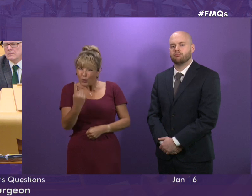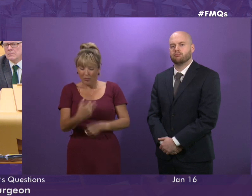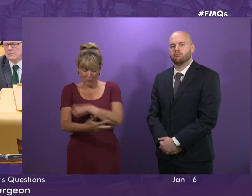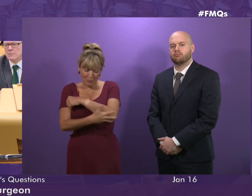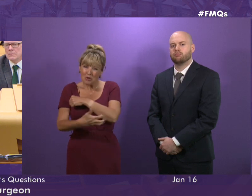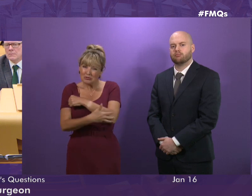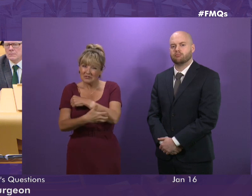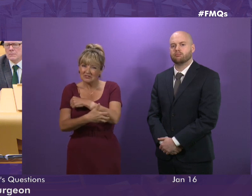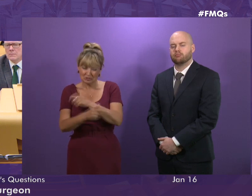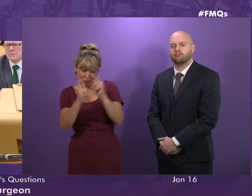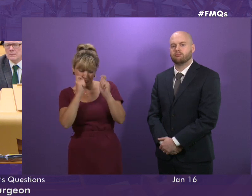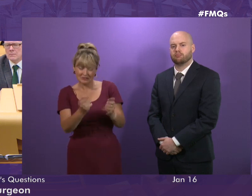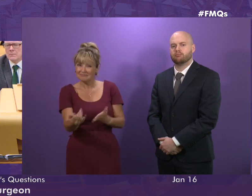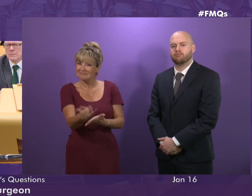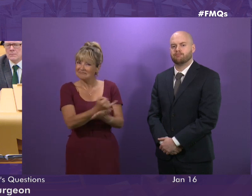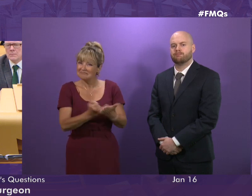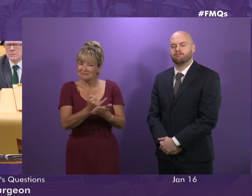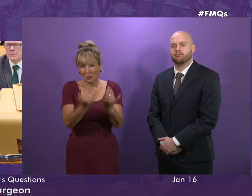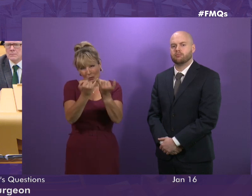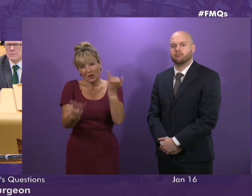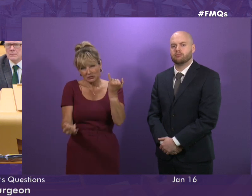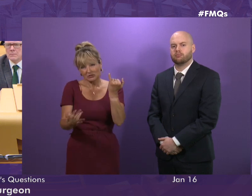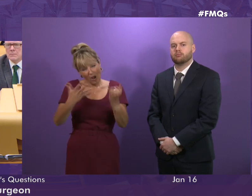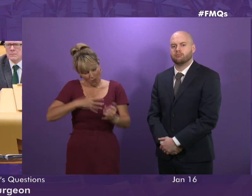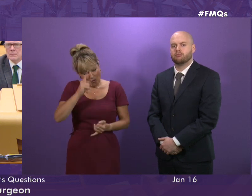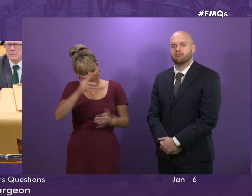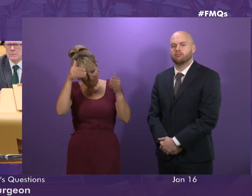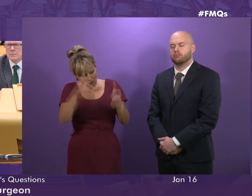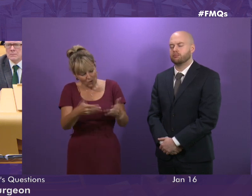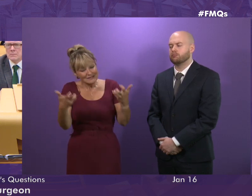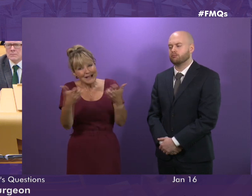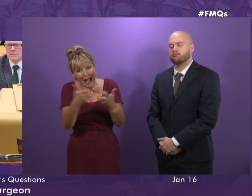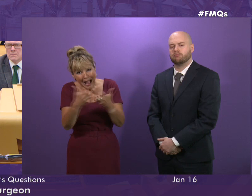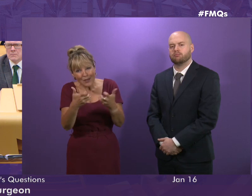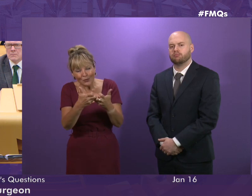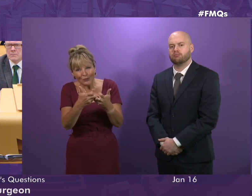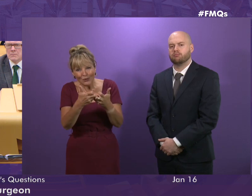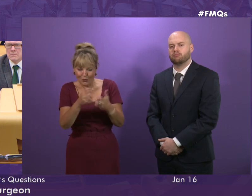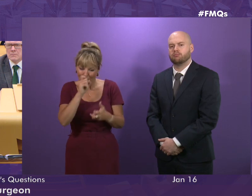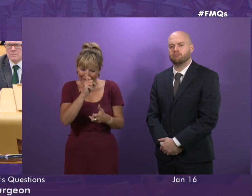Let us focus on tackling the source of the problem, rather than focusing only on what